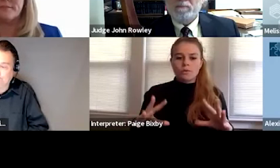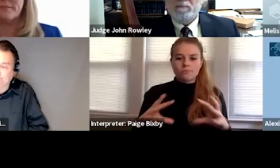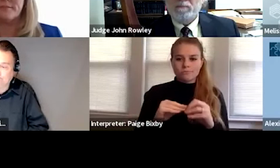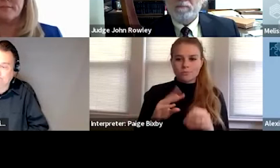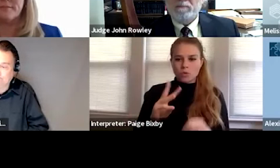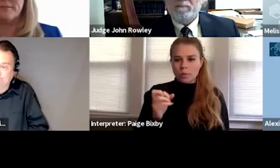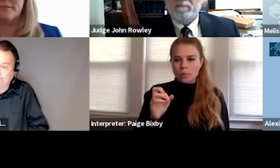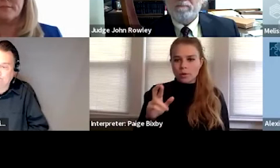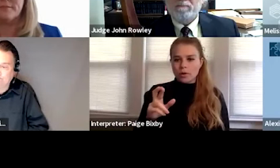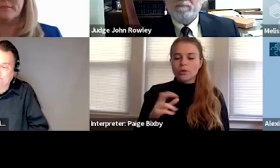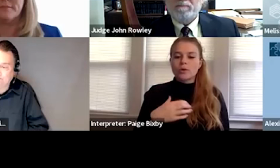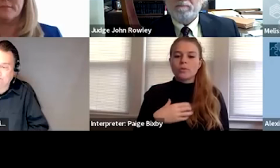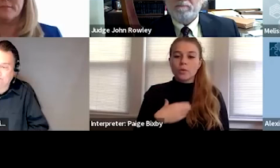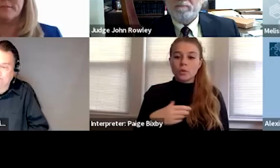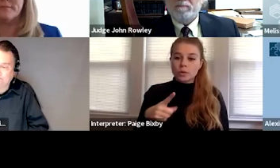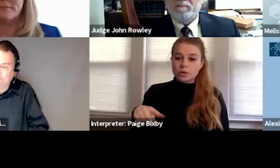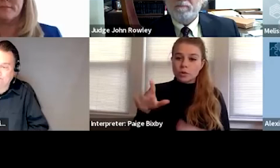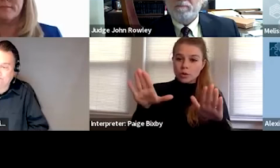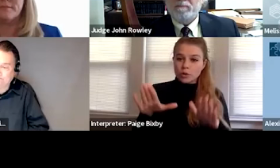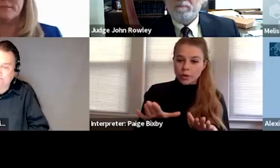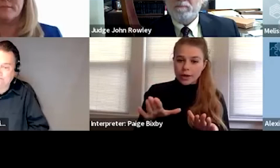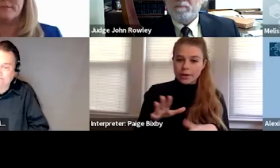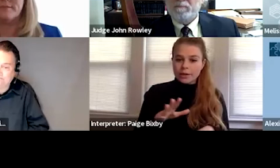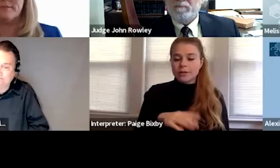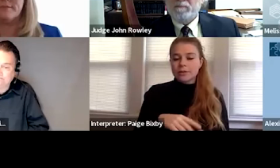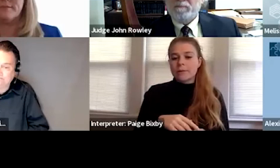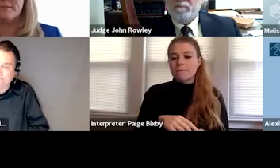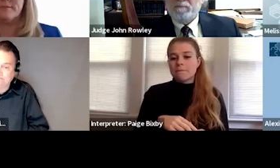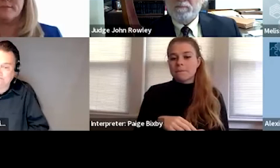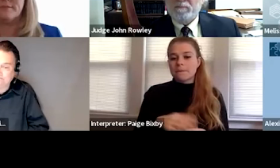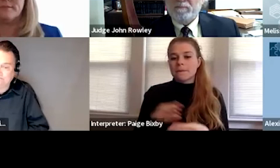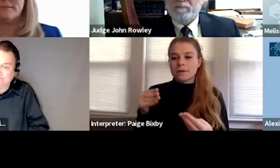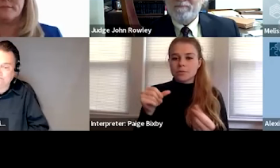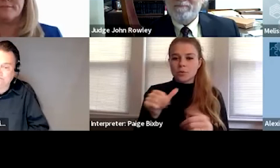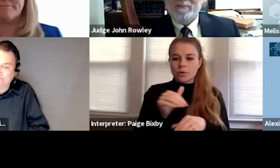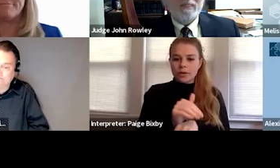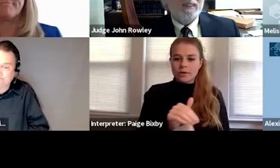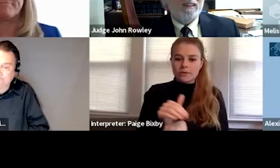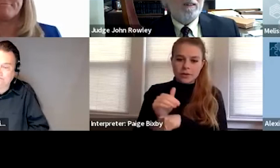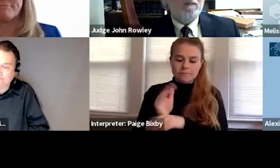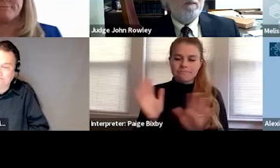Wishing you all a great and smooth evening. See you next time.